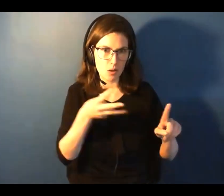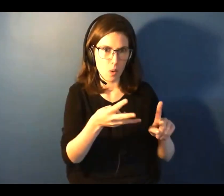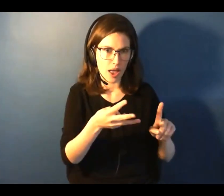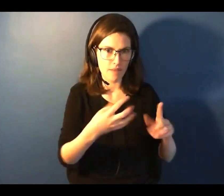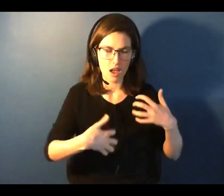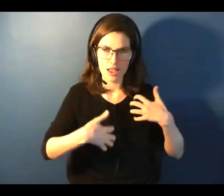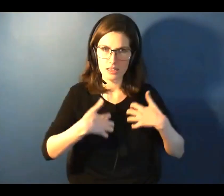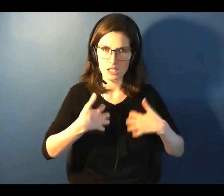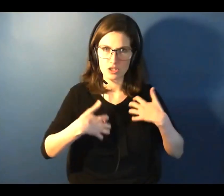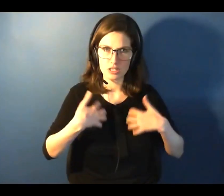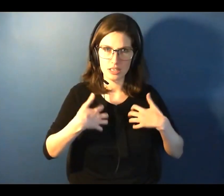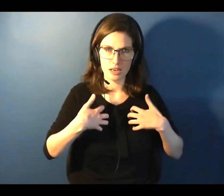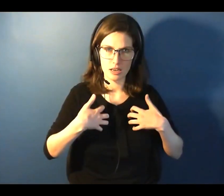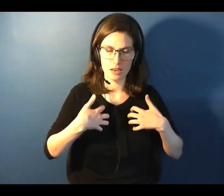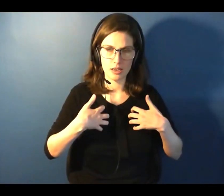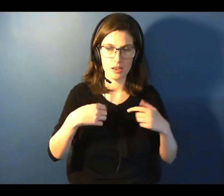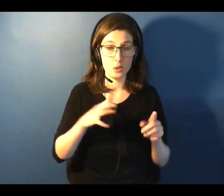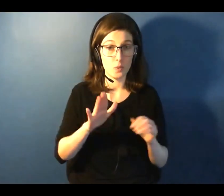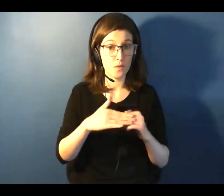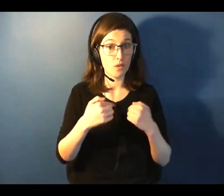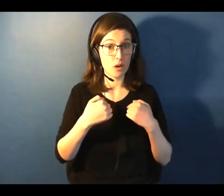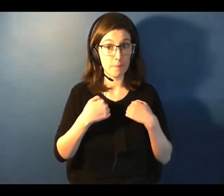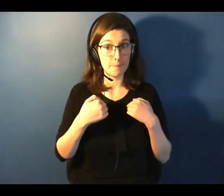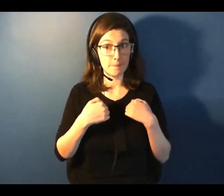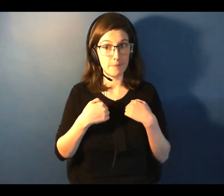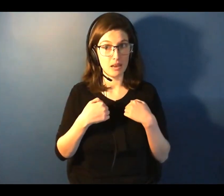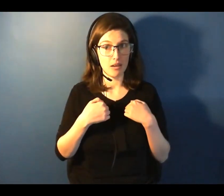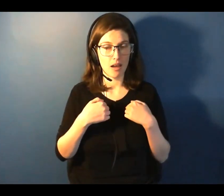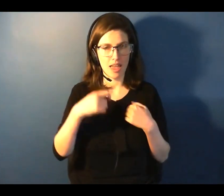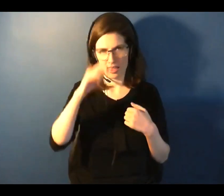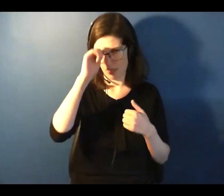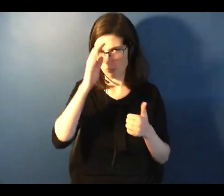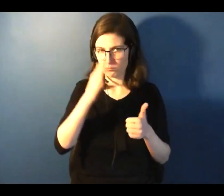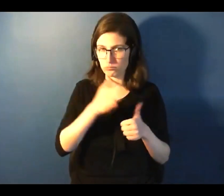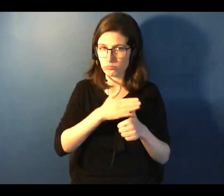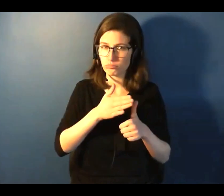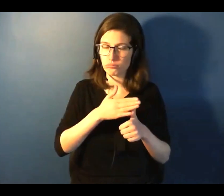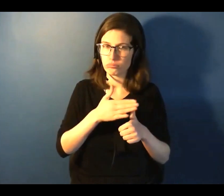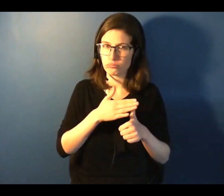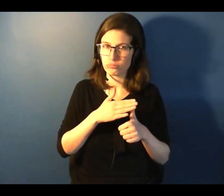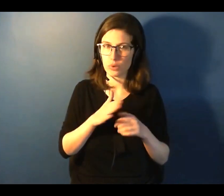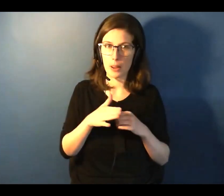But for me, the key thing with Deevy